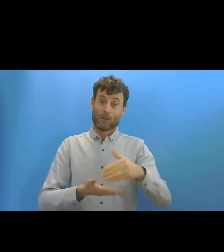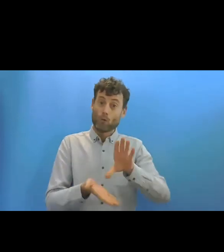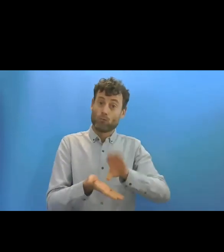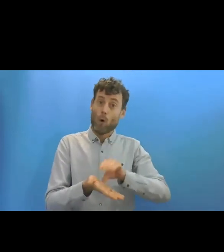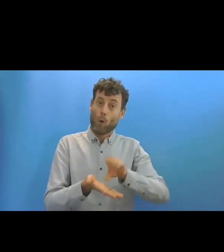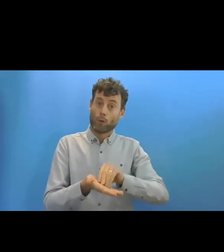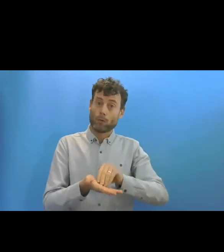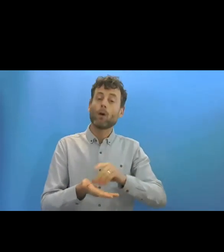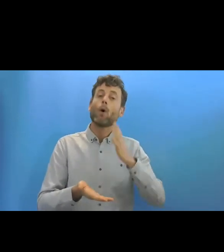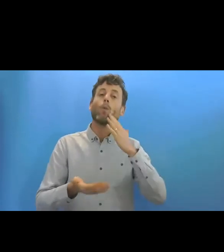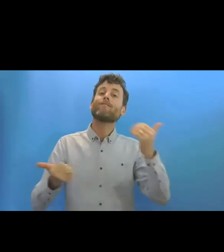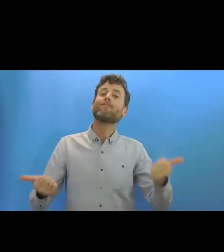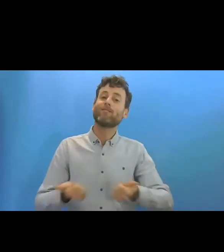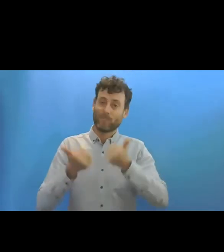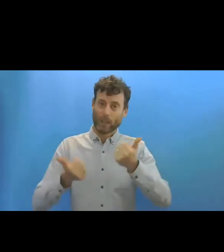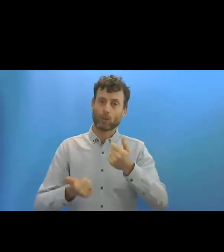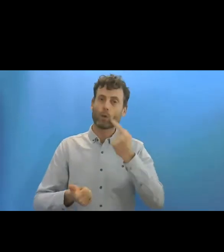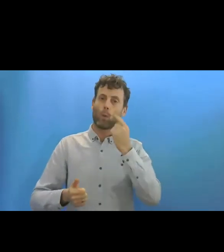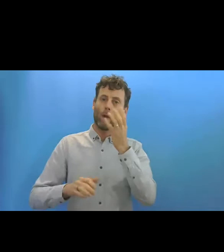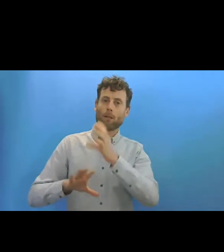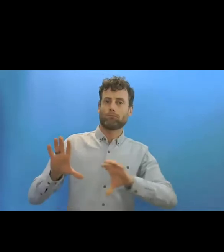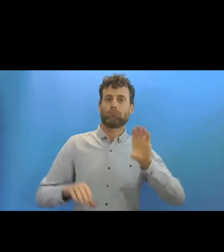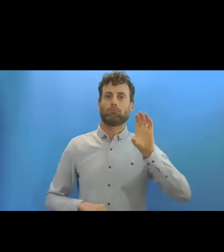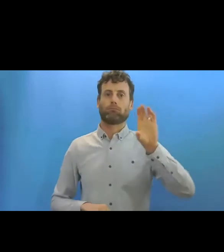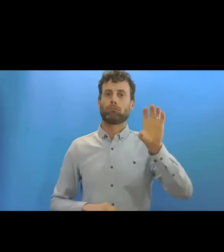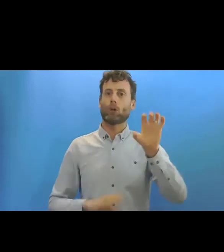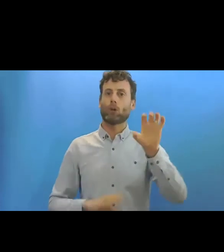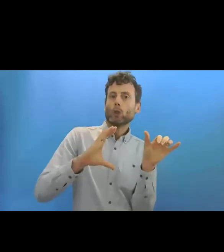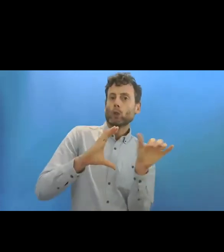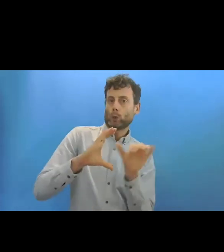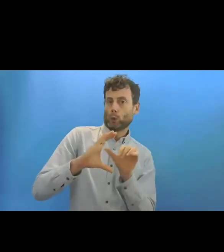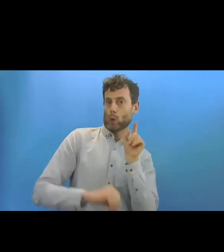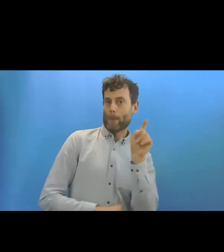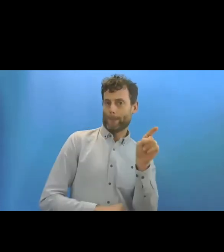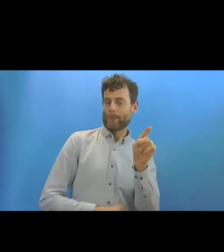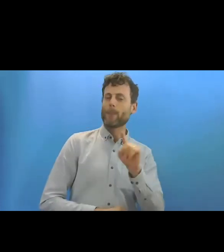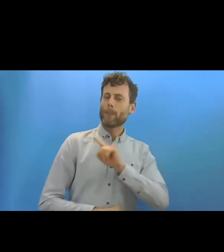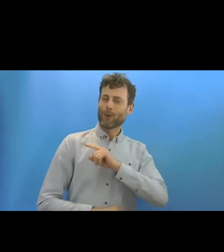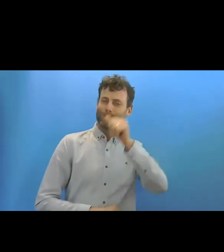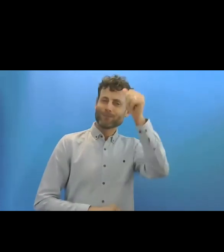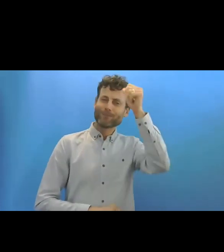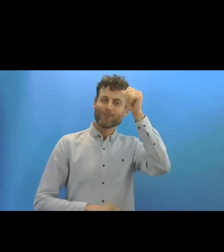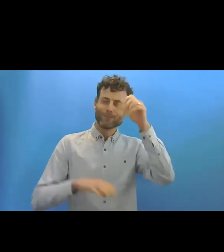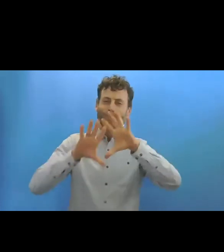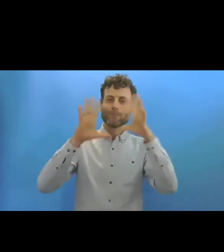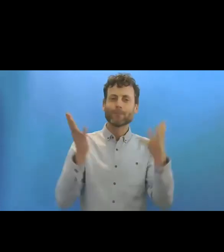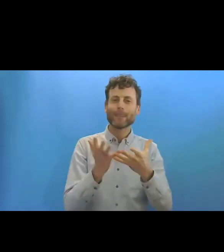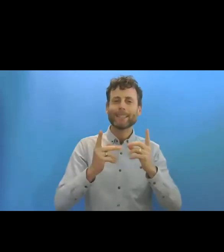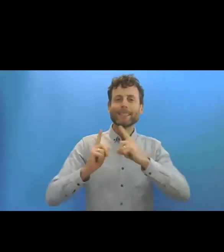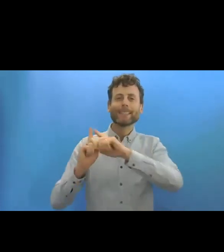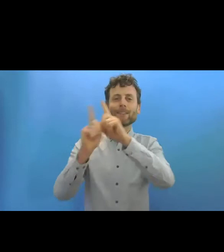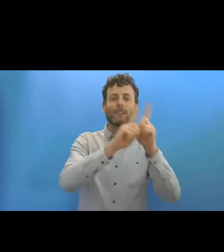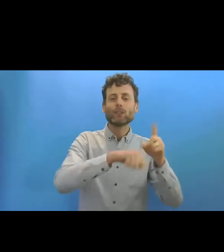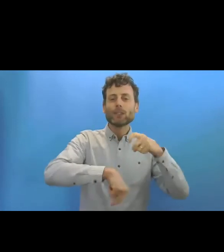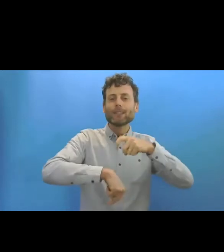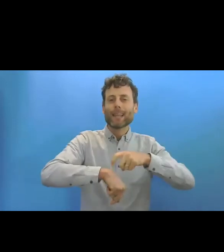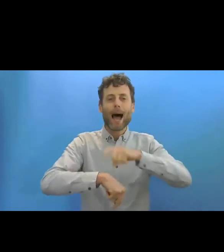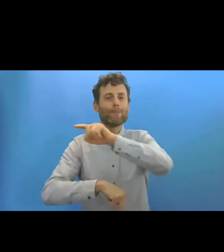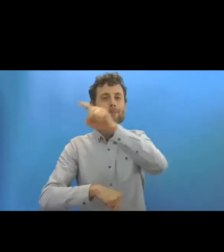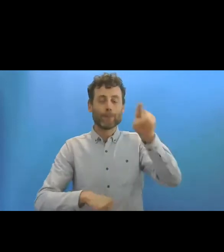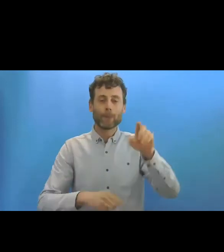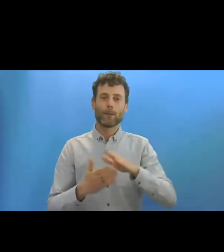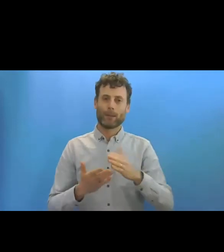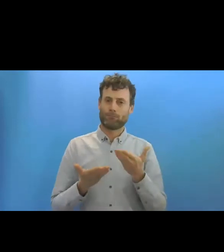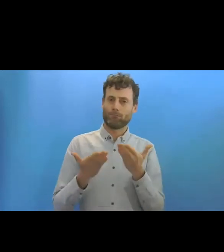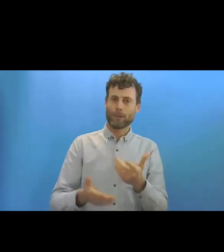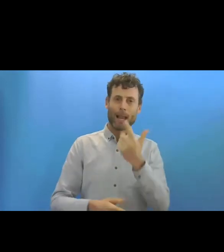British Council in more depths. First to start off, this is a reminder that we are actually recording this session and it will be placed on Unlimited's YouTube channel for those